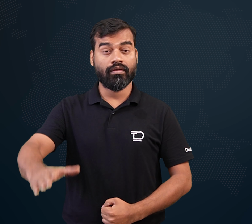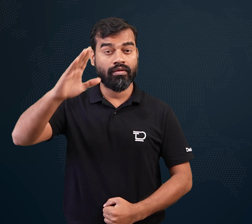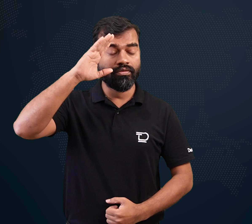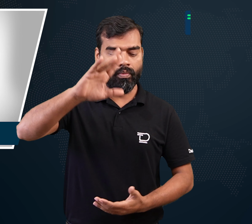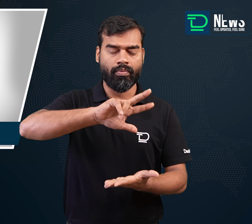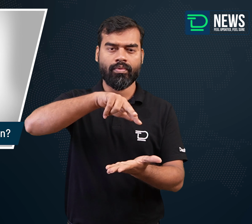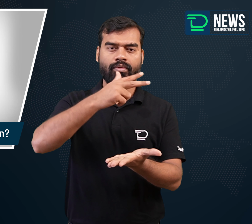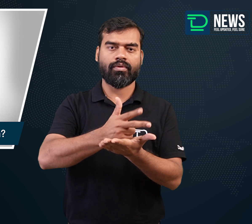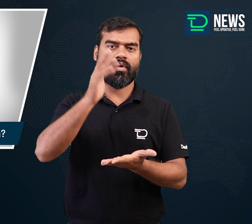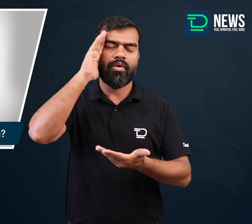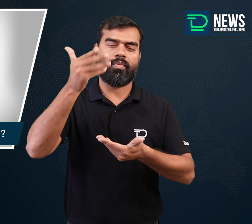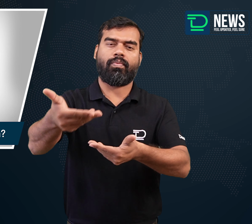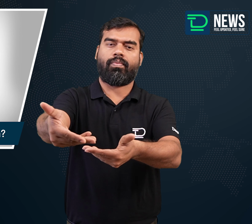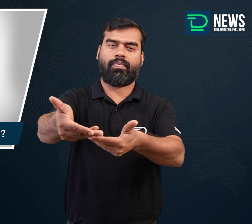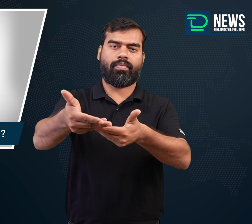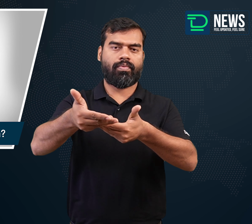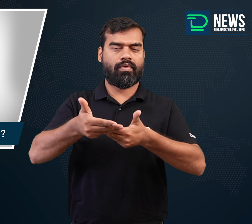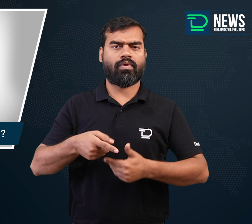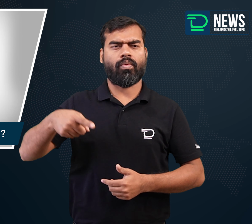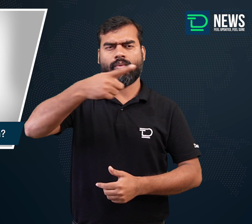Hi, welcome to Deaf Talks news!